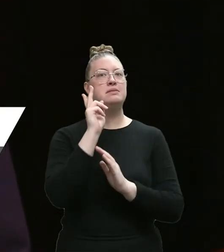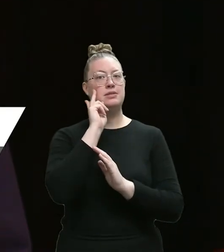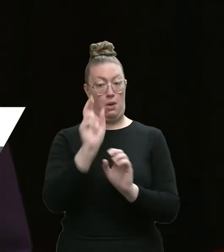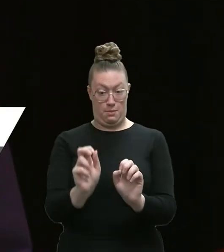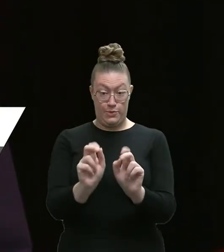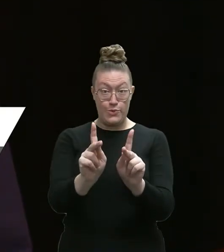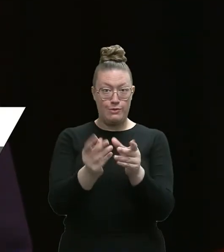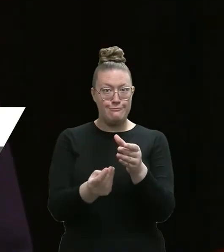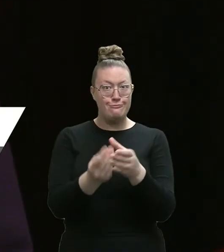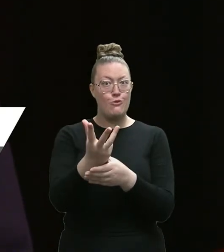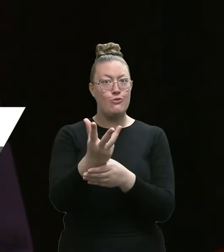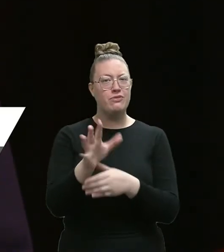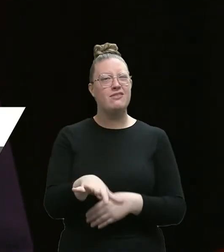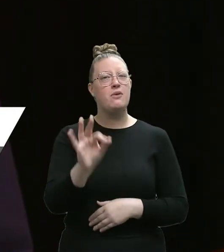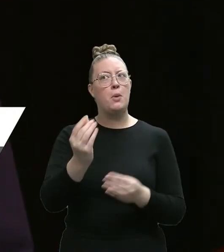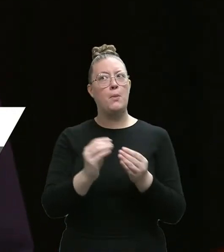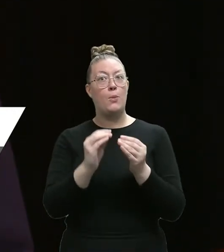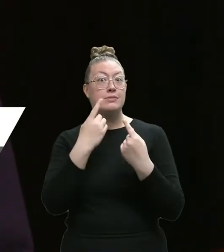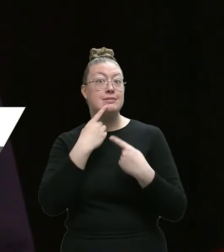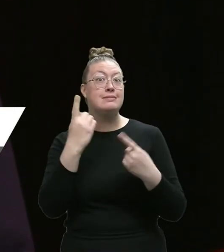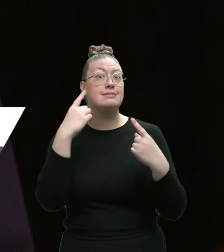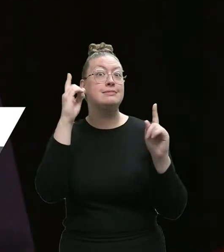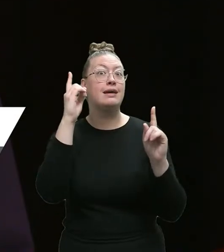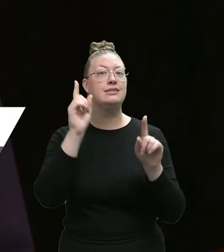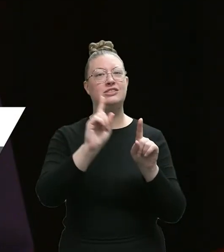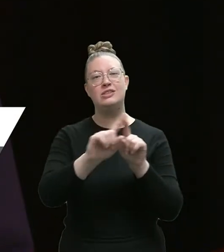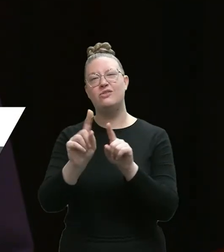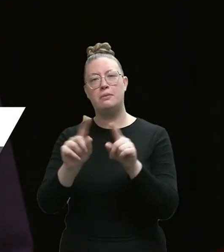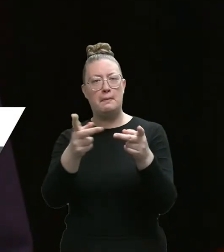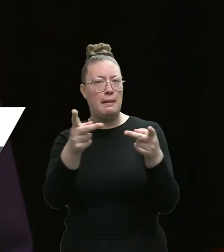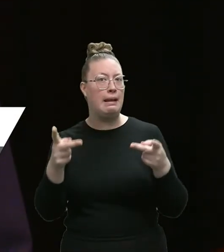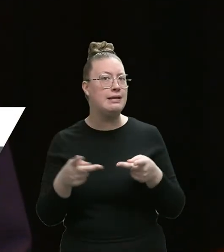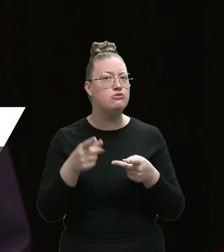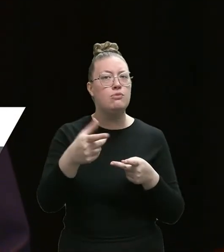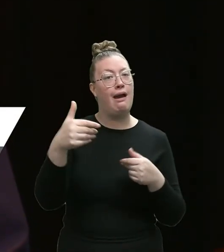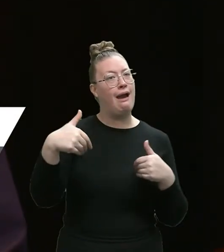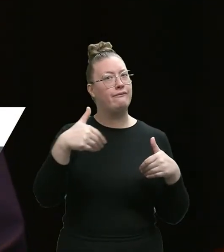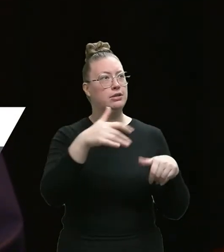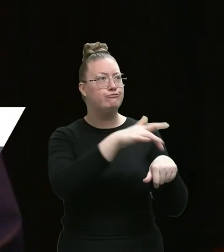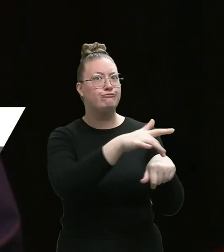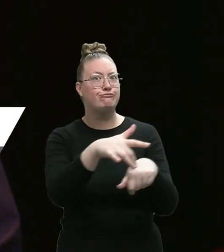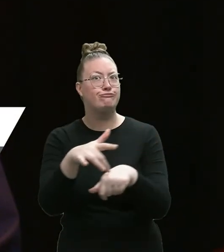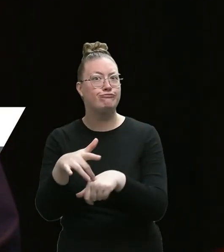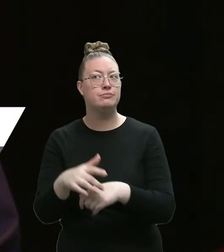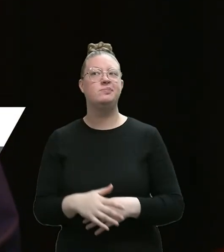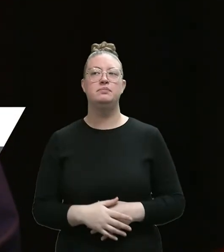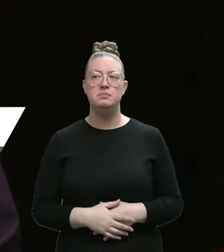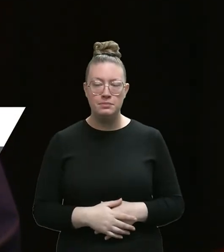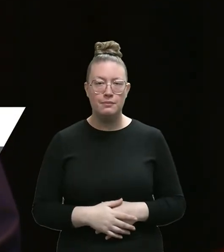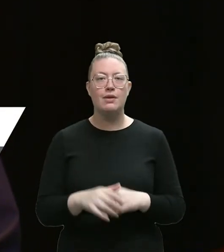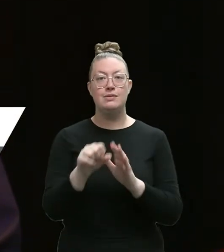or in an elected position, I , think I've had the opportunity to attend hundreds of graduations.